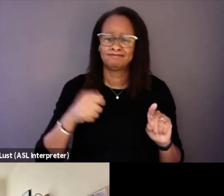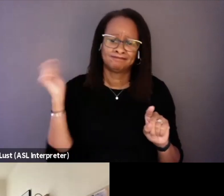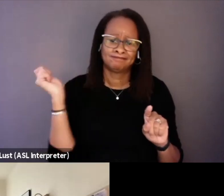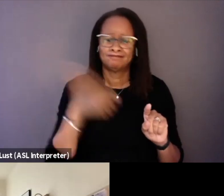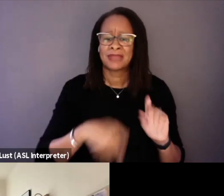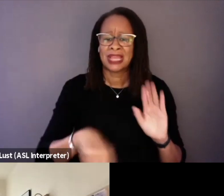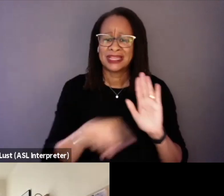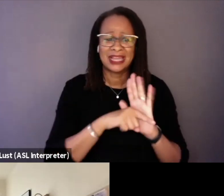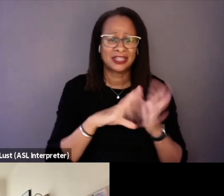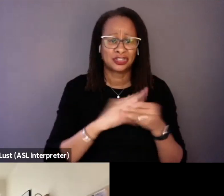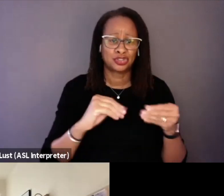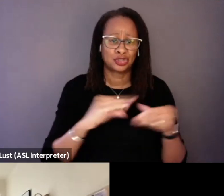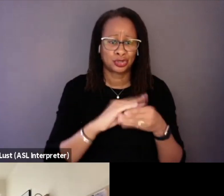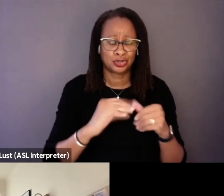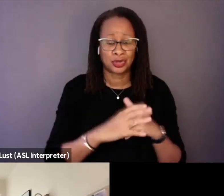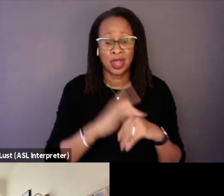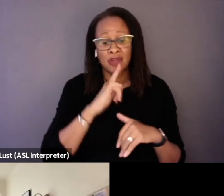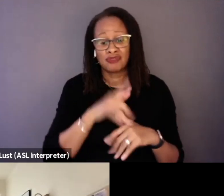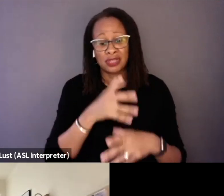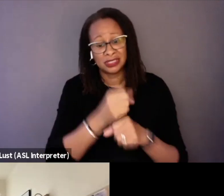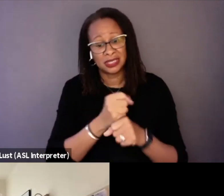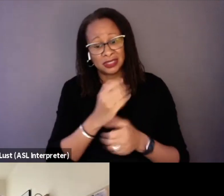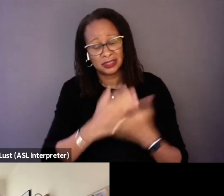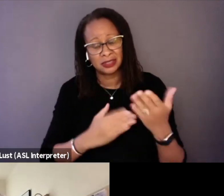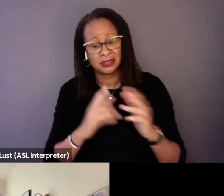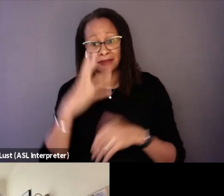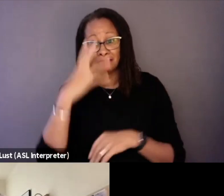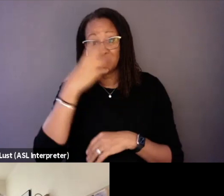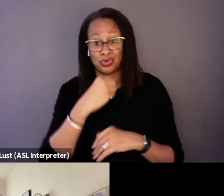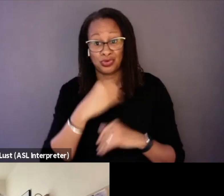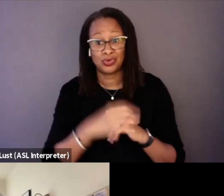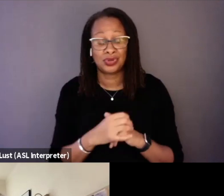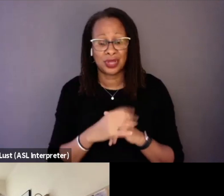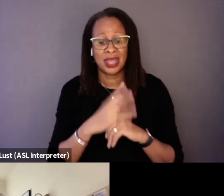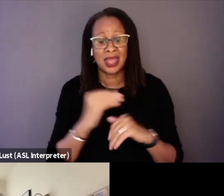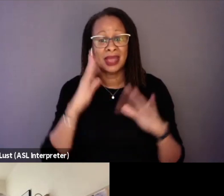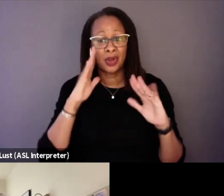You are taking some beauty and hope out of this too.